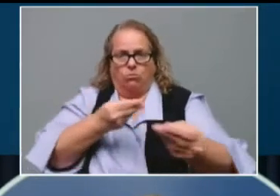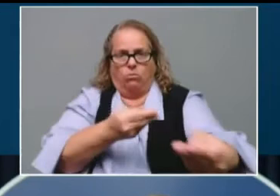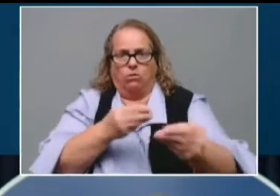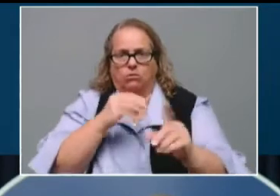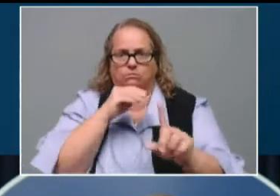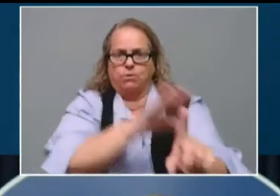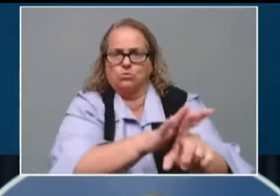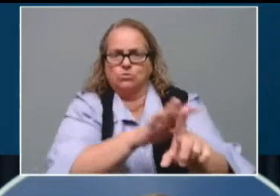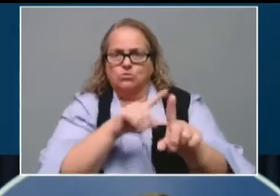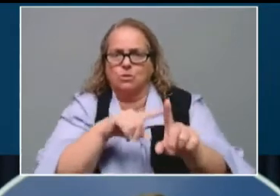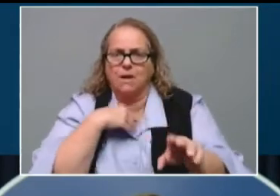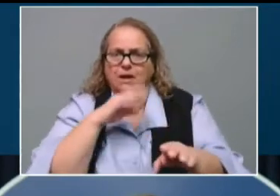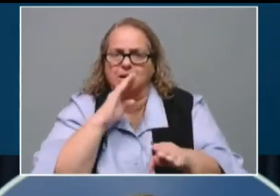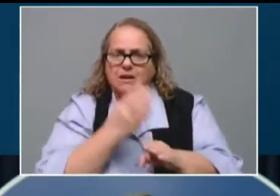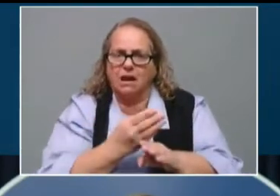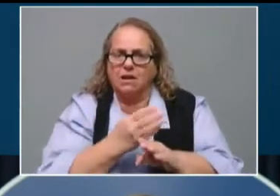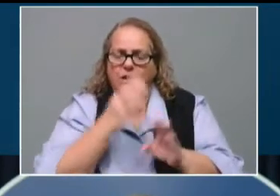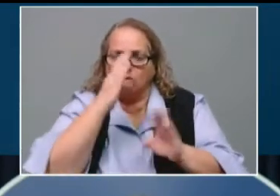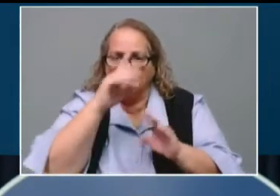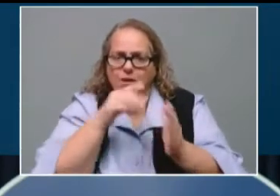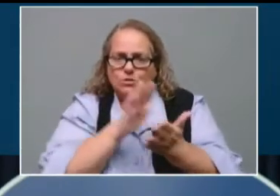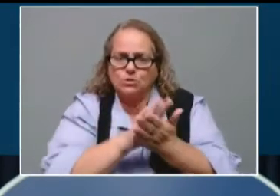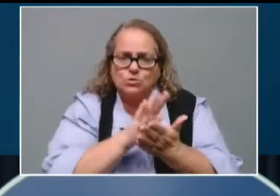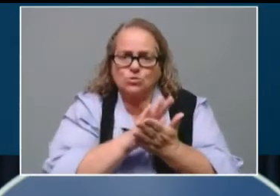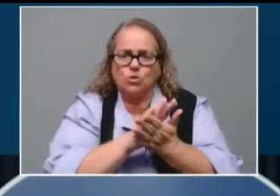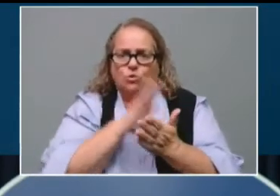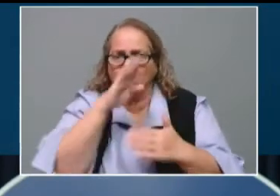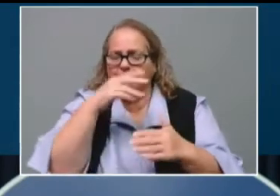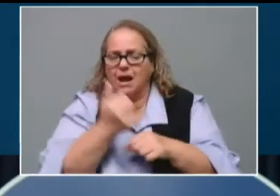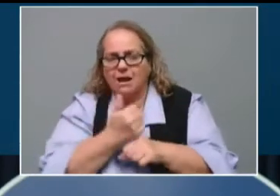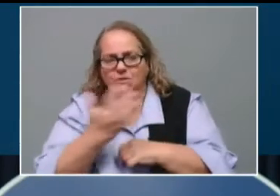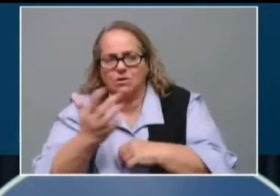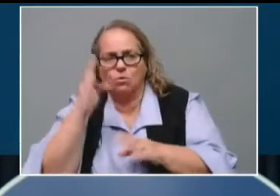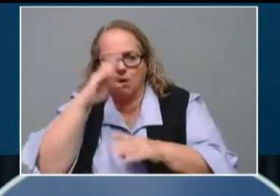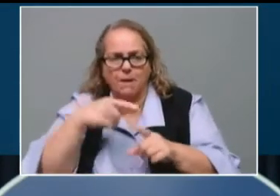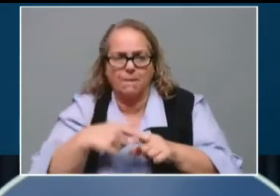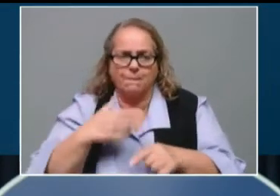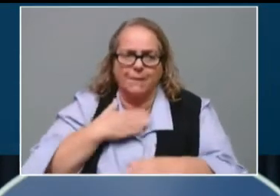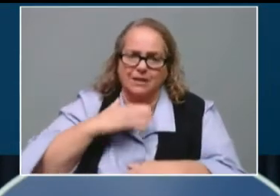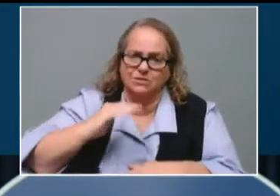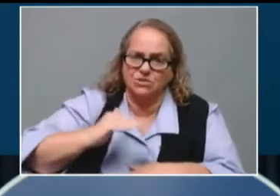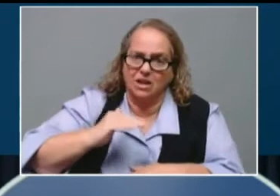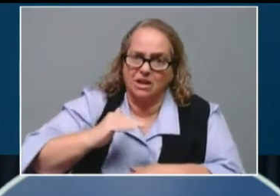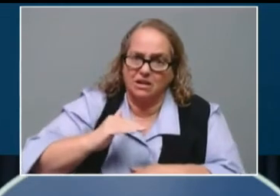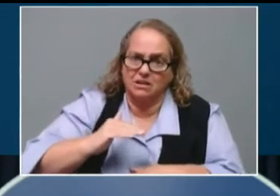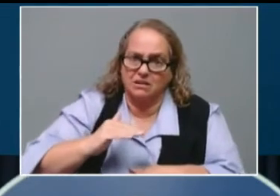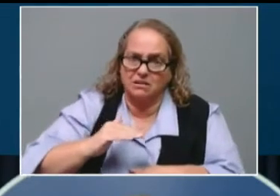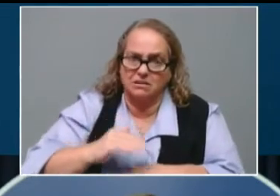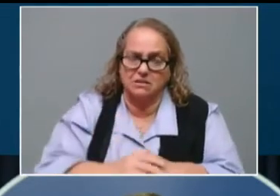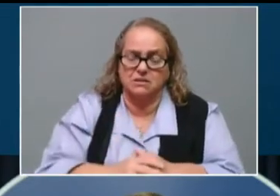worried about everything right, worried about my child. Um so this is special